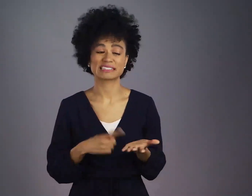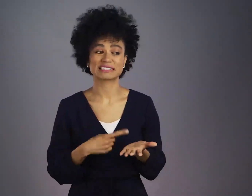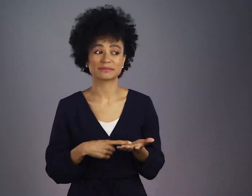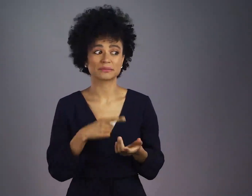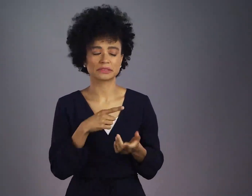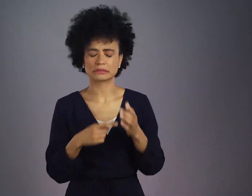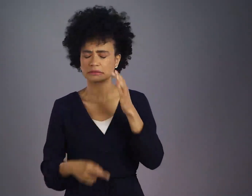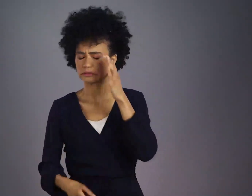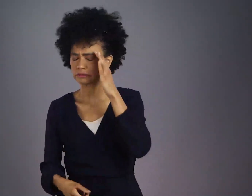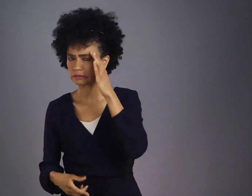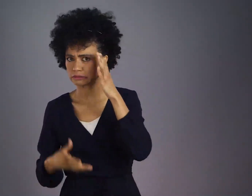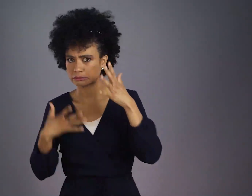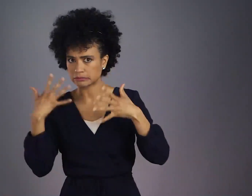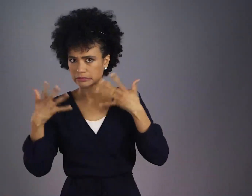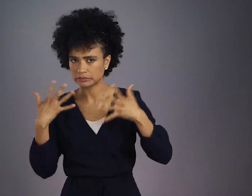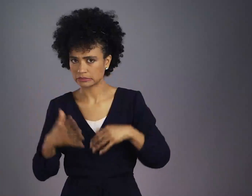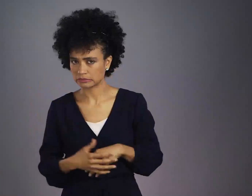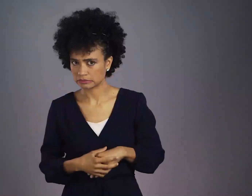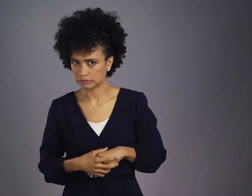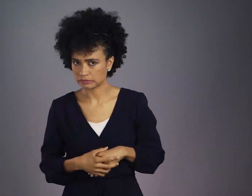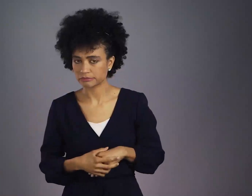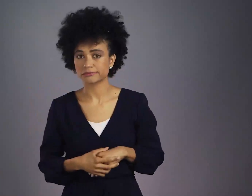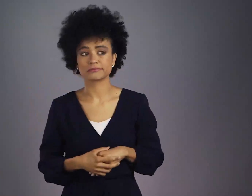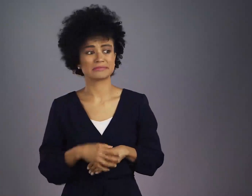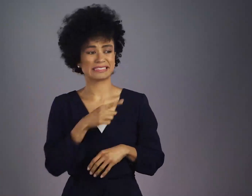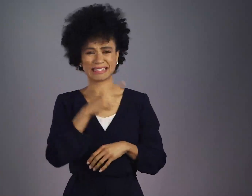Sometimes he is a source of embarrassment to you and his friends.